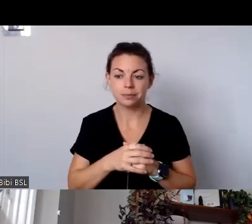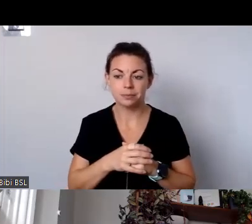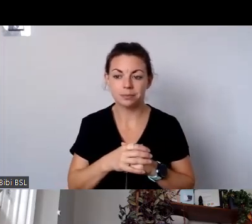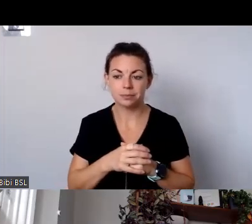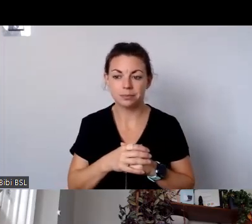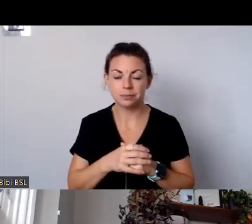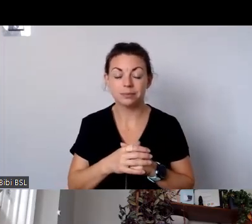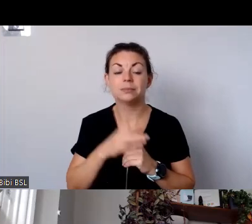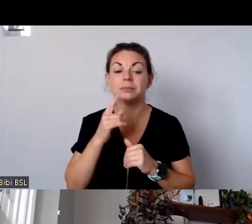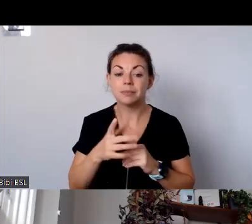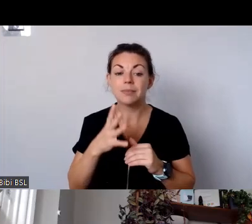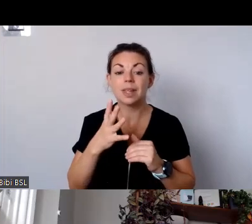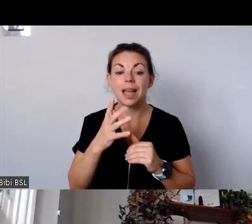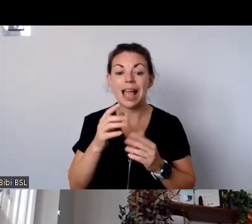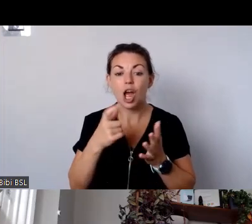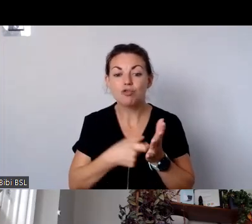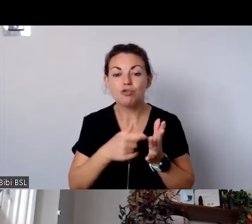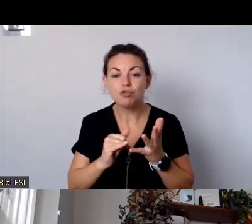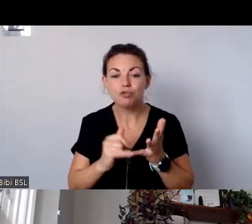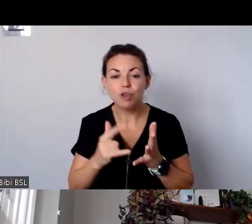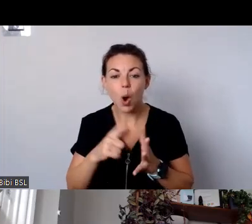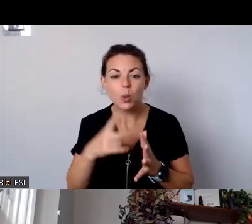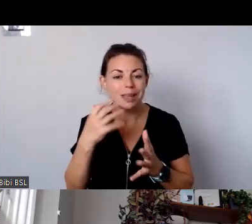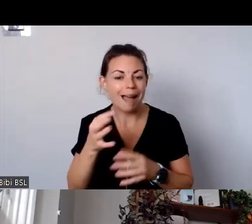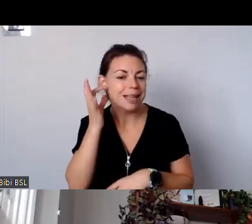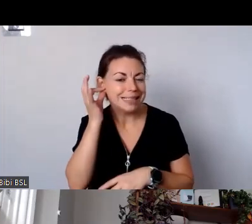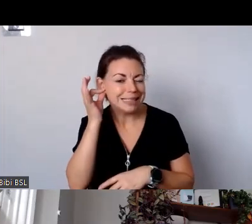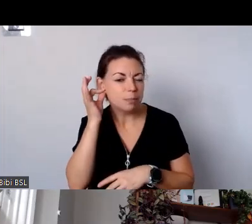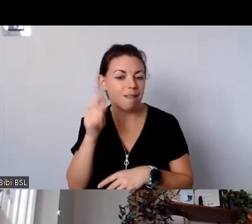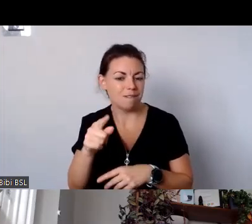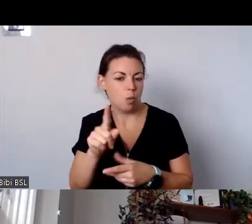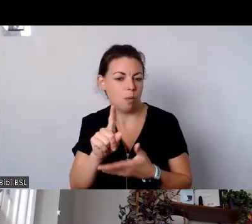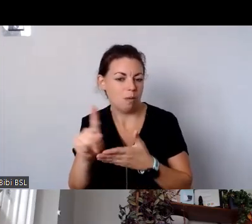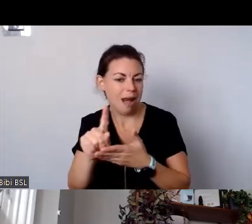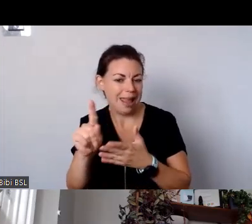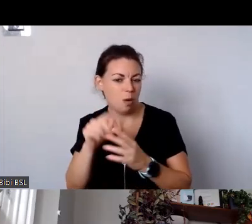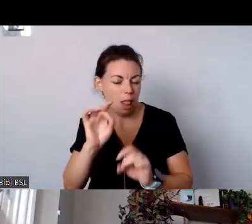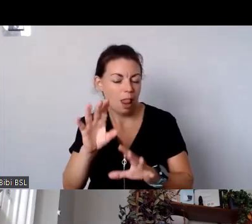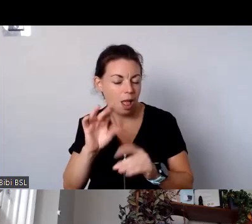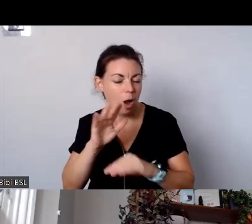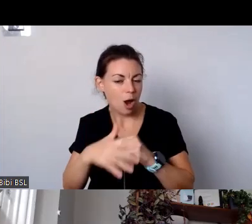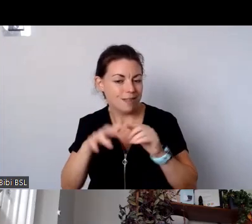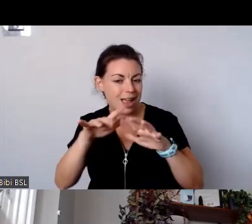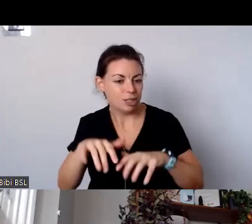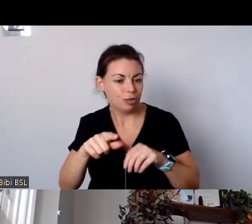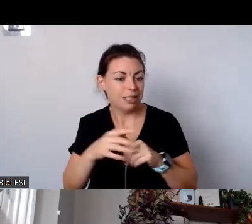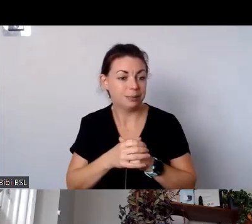for a great entry later in the presentation. If you would like to see a detailed walkthrough